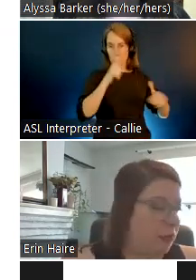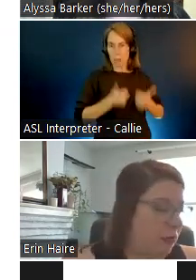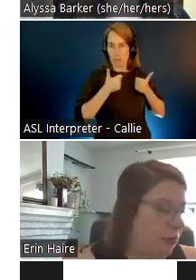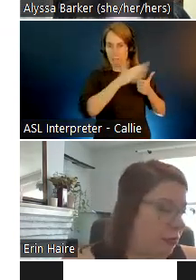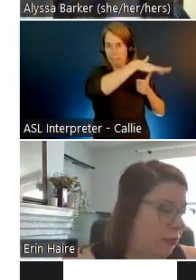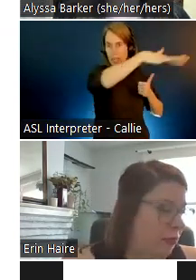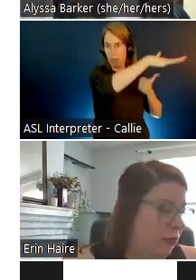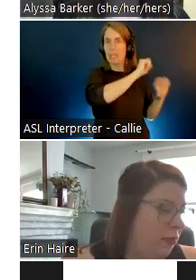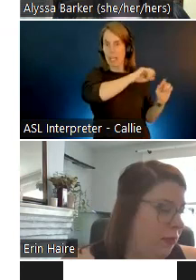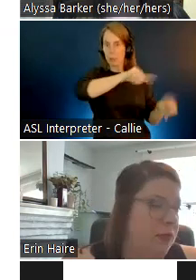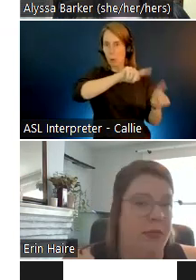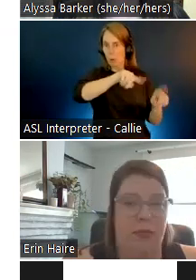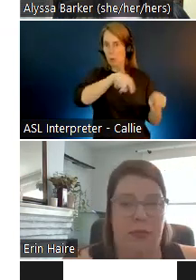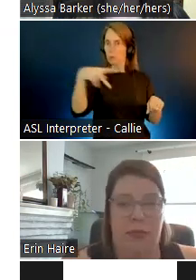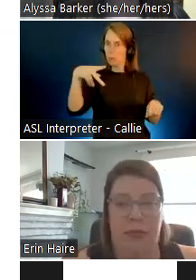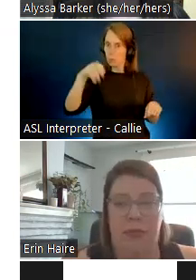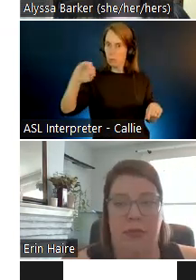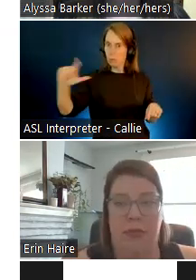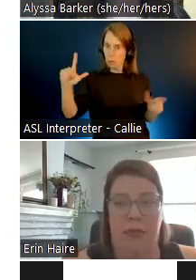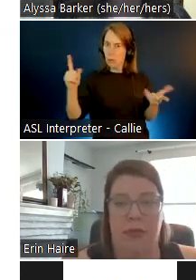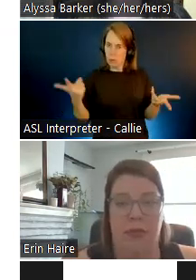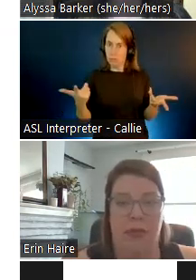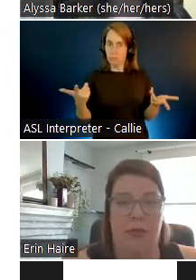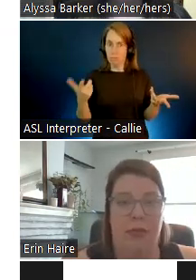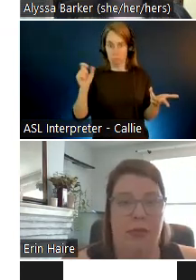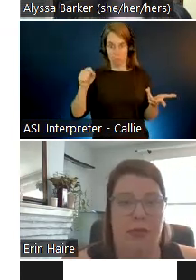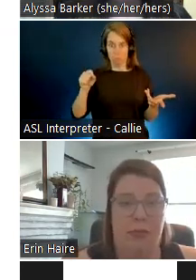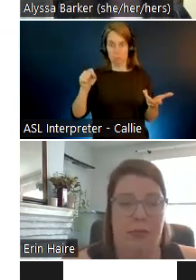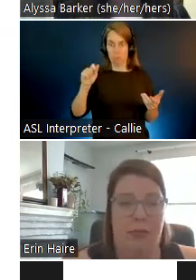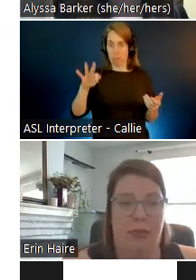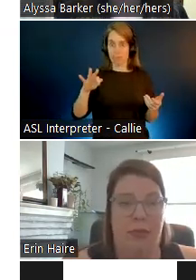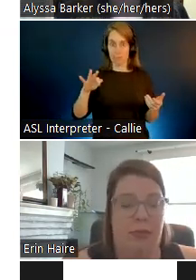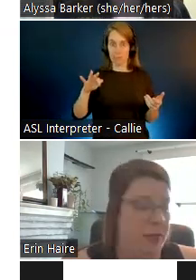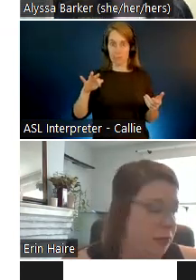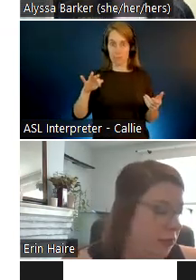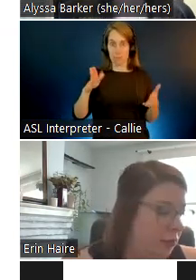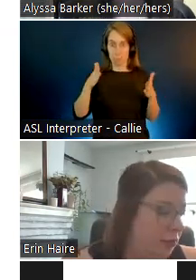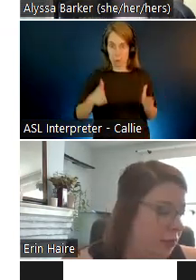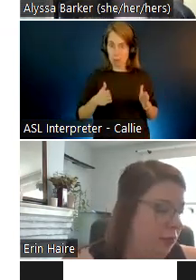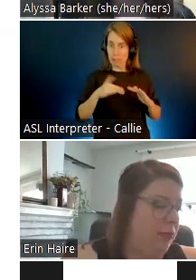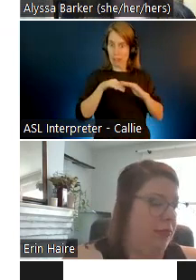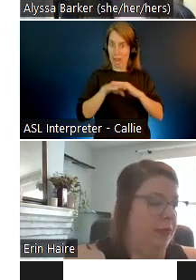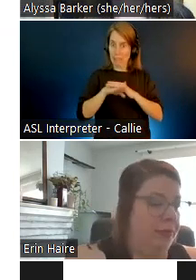and yeah if this is a tenant who needs those grab bars um they could make that modification